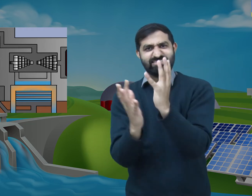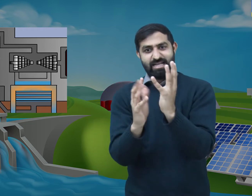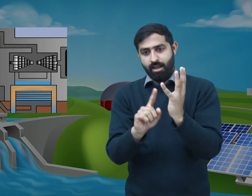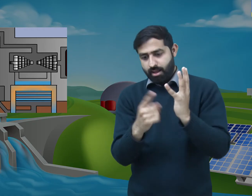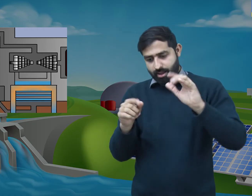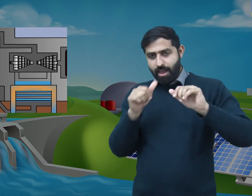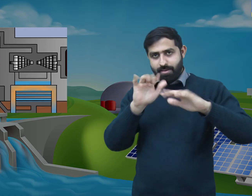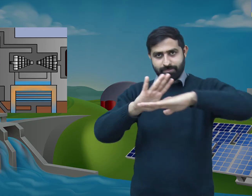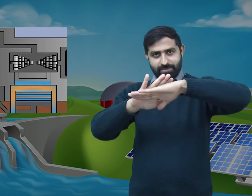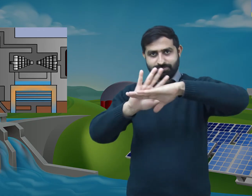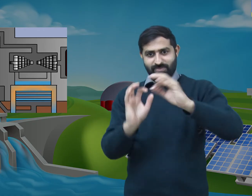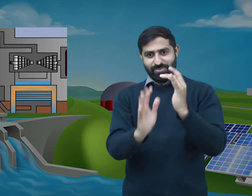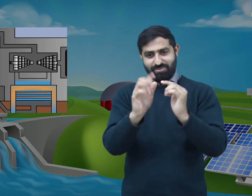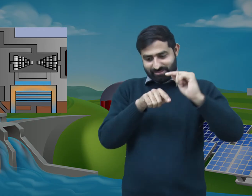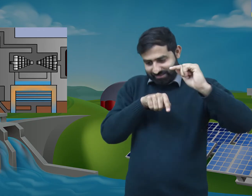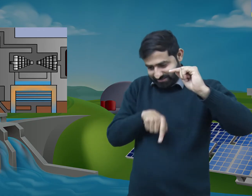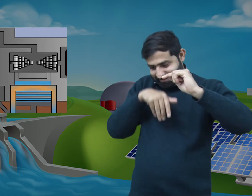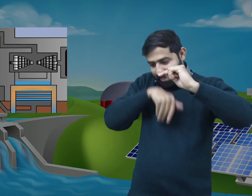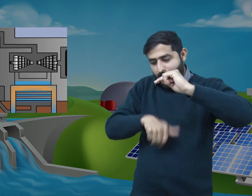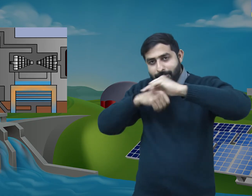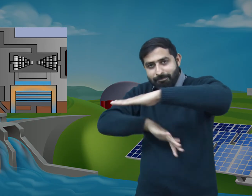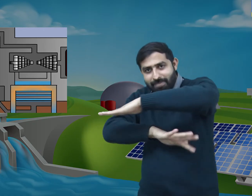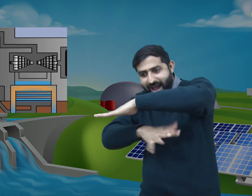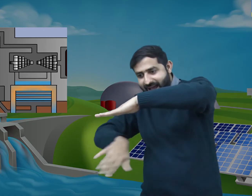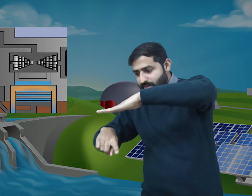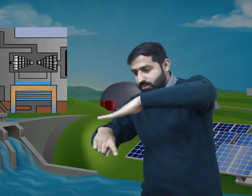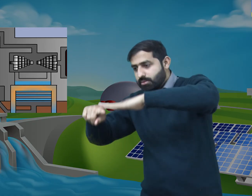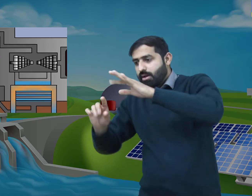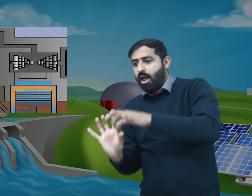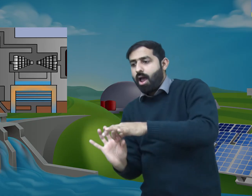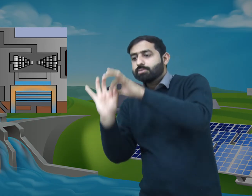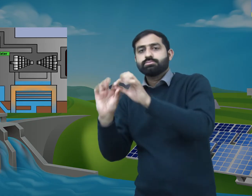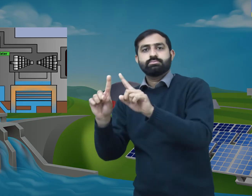By burning of coal, large amounts of heat is produced.